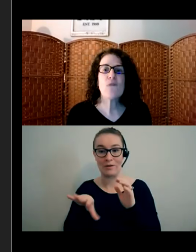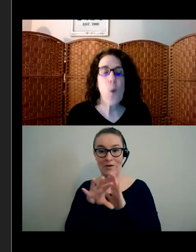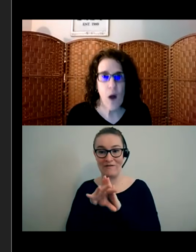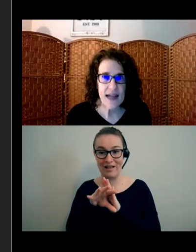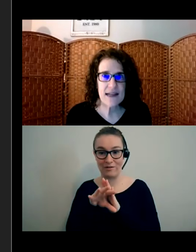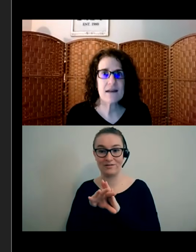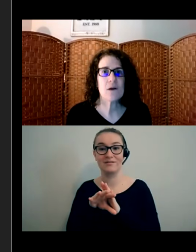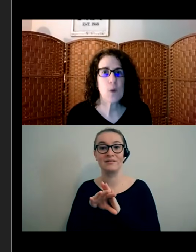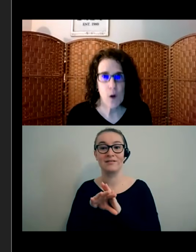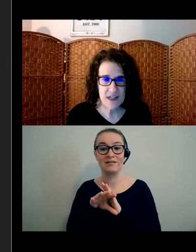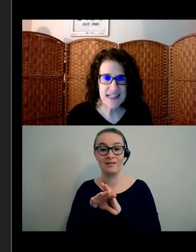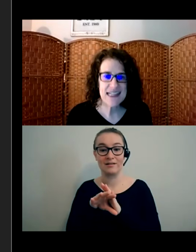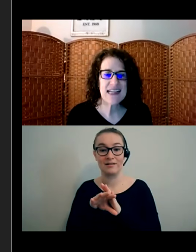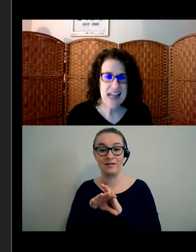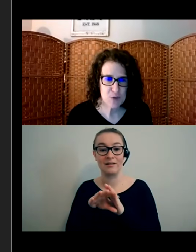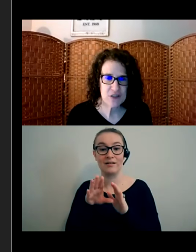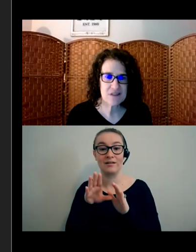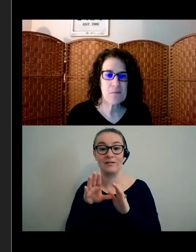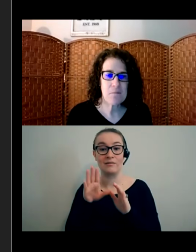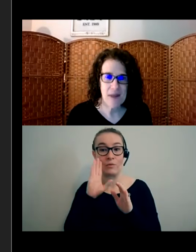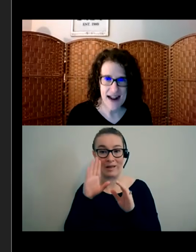for why quality captions matter.